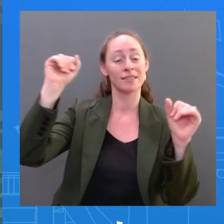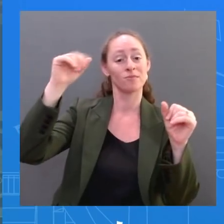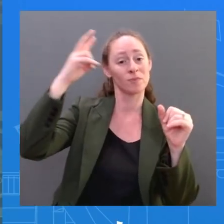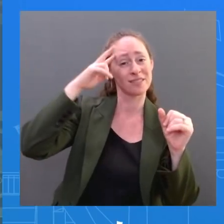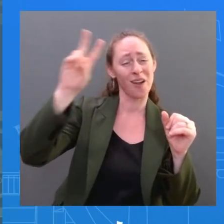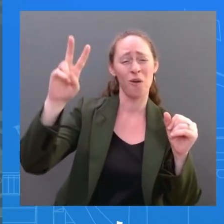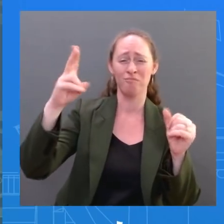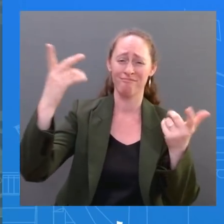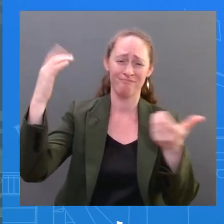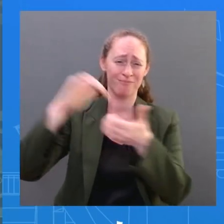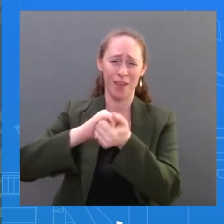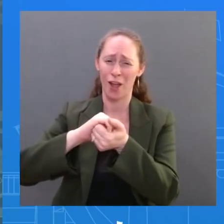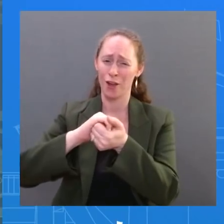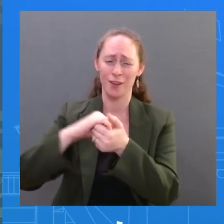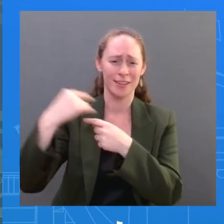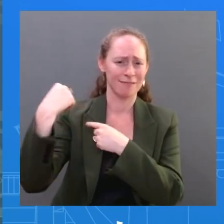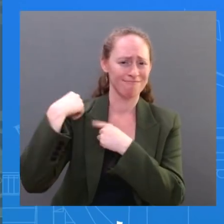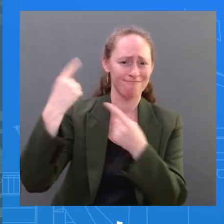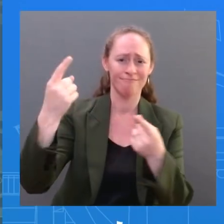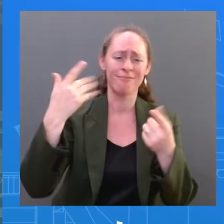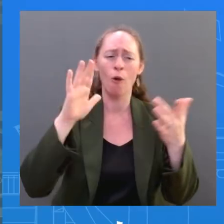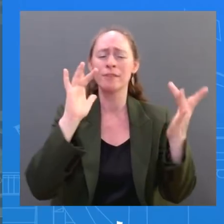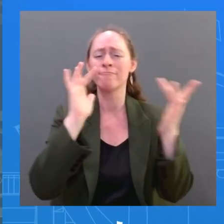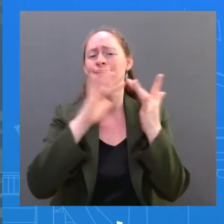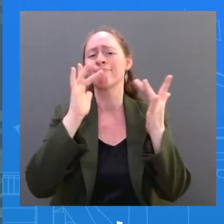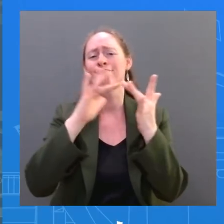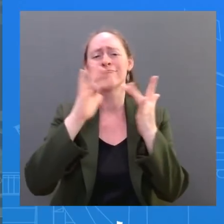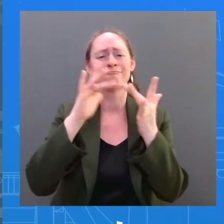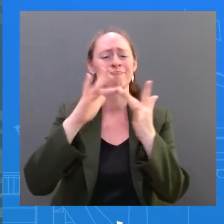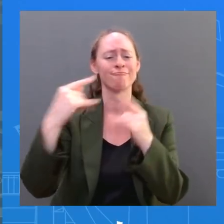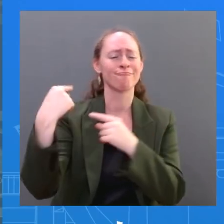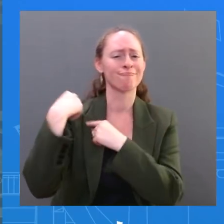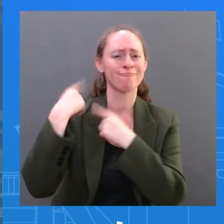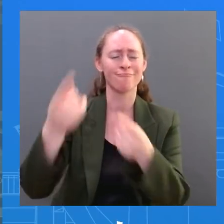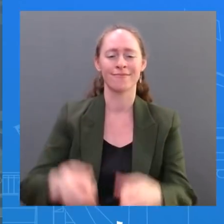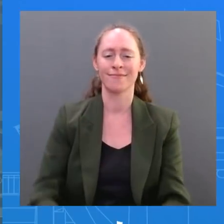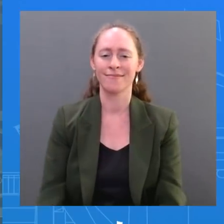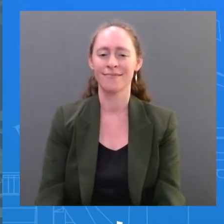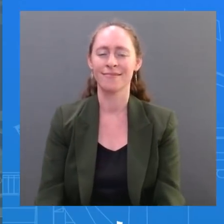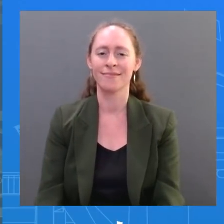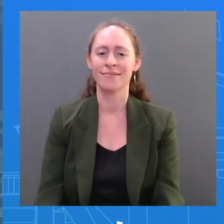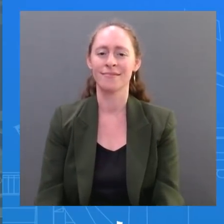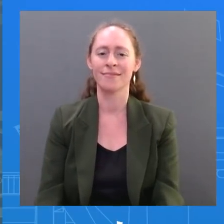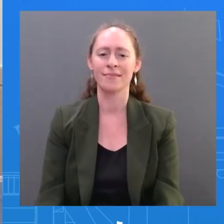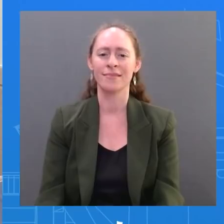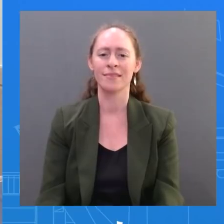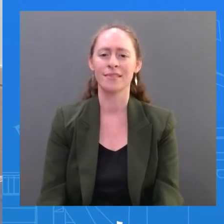And I'm going to leave it as that. Go ahead. The Press: Can I just follow up on one last question? Ms. Jean-Pierre: Yeah. Yeah, sure. The Press: It's been reported that the President